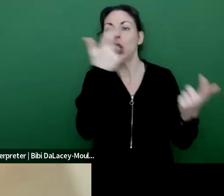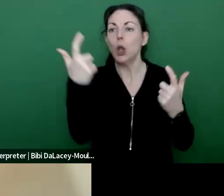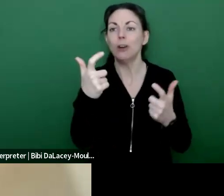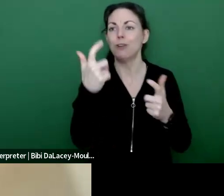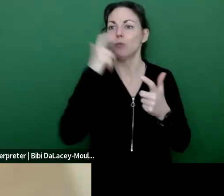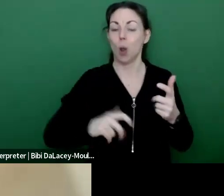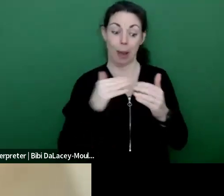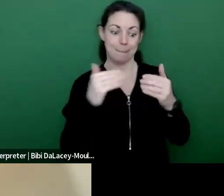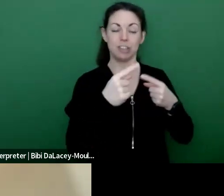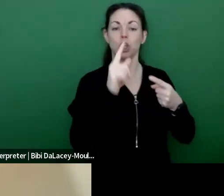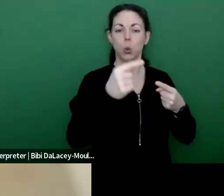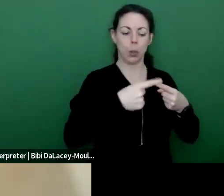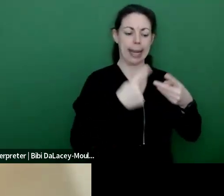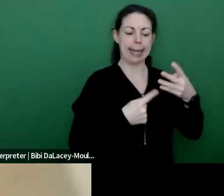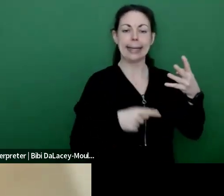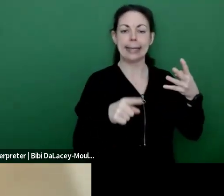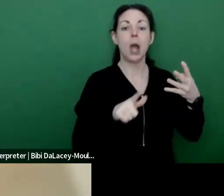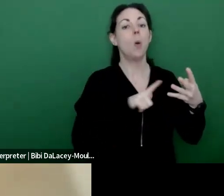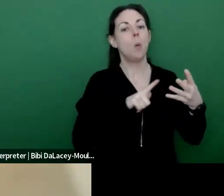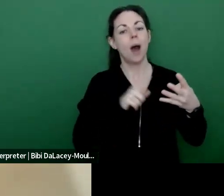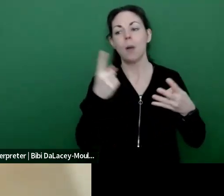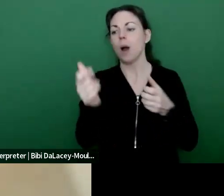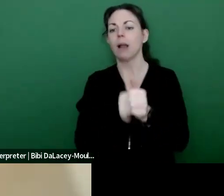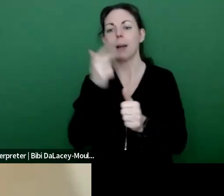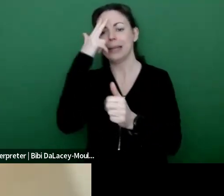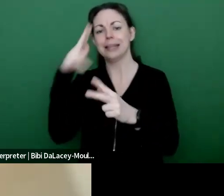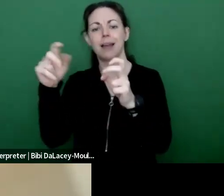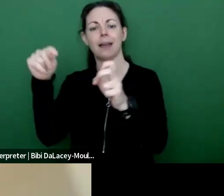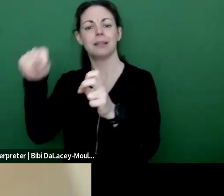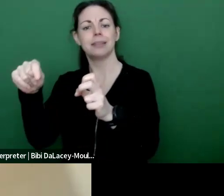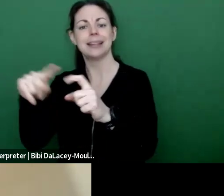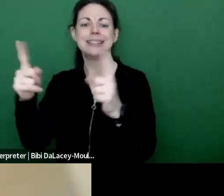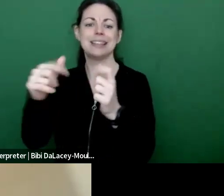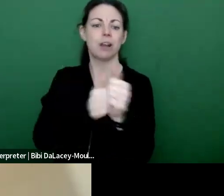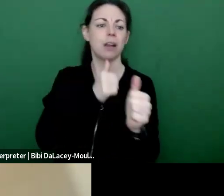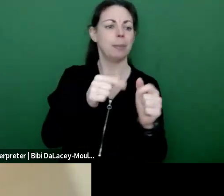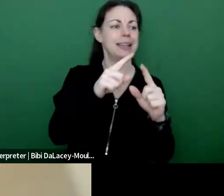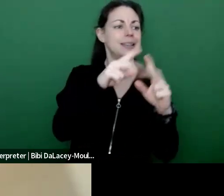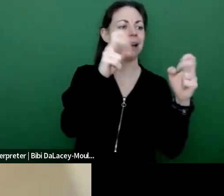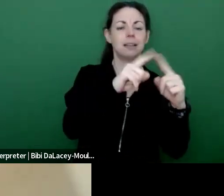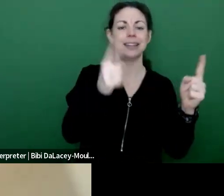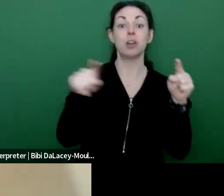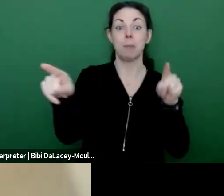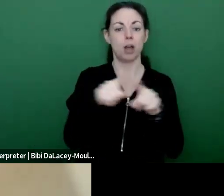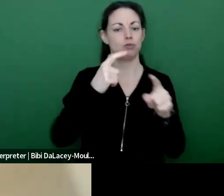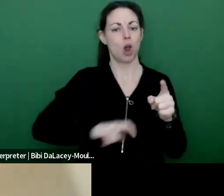sometimes it might be worth just getting into a related role because it has some of those elements that you find really interesting, but then being open to kind of